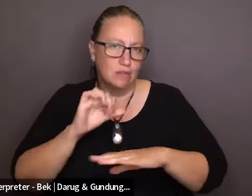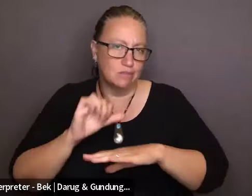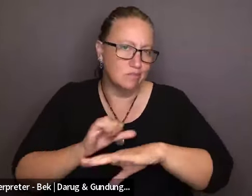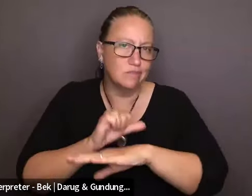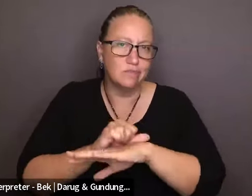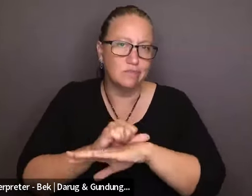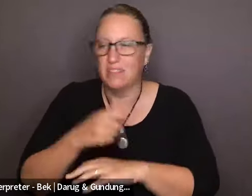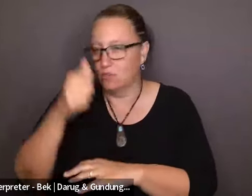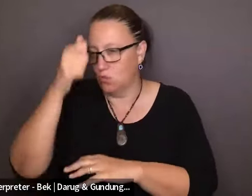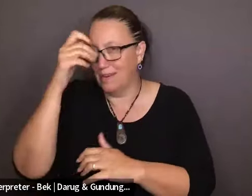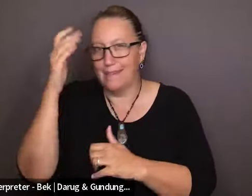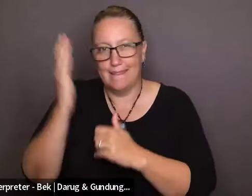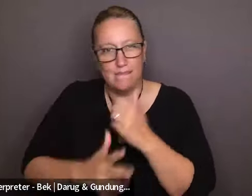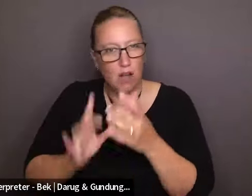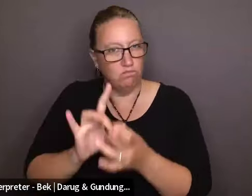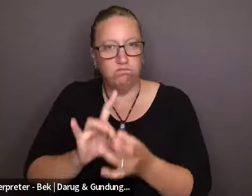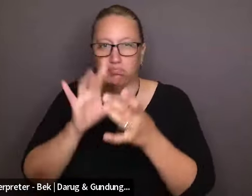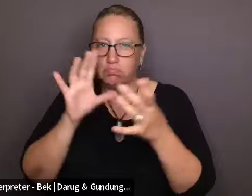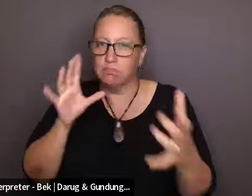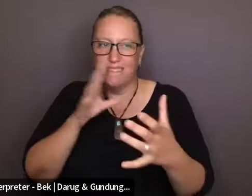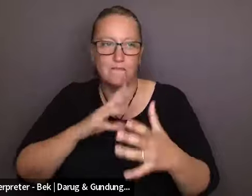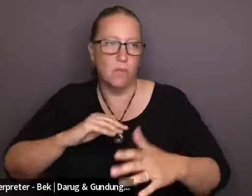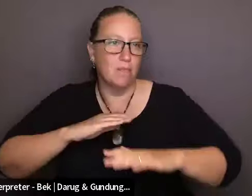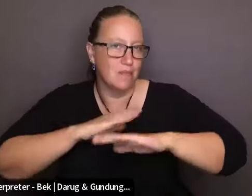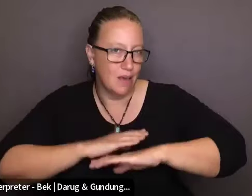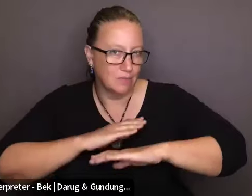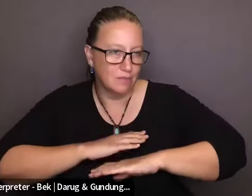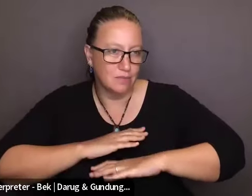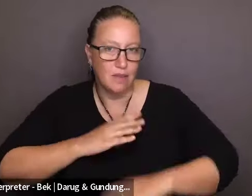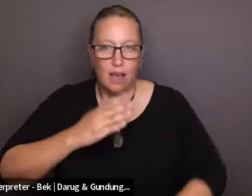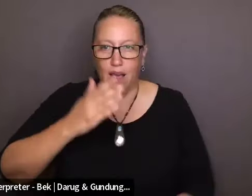lands which we're meeting today across Australia. We